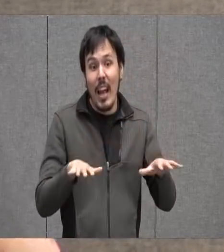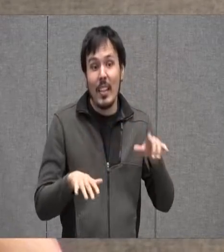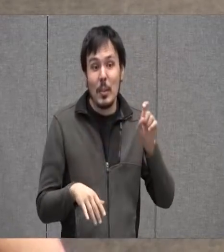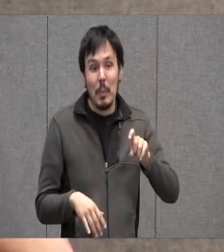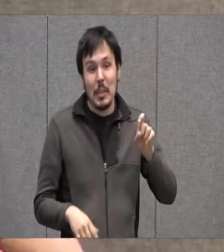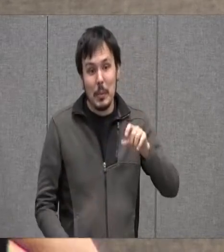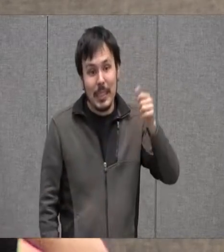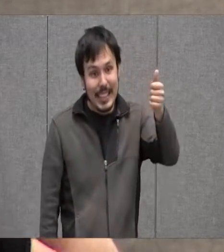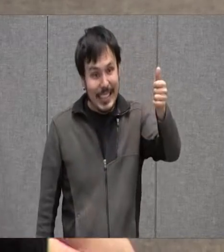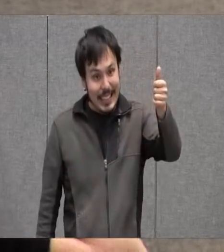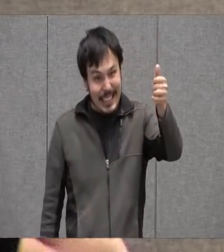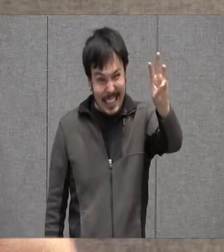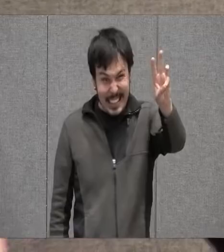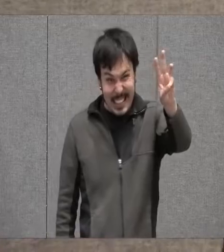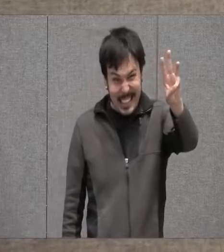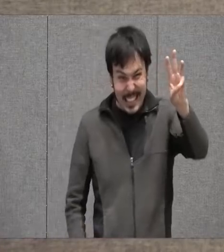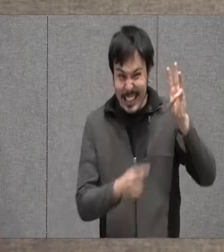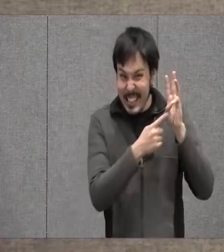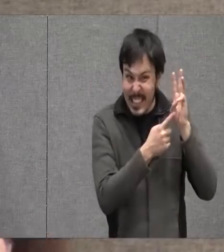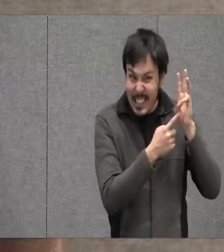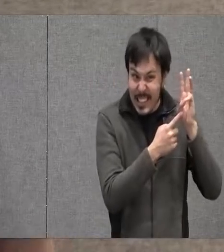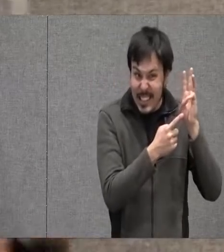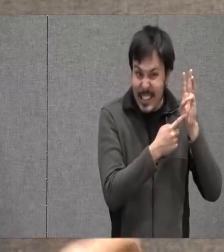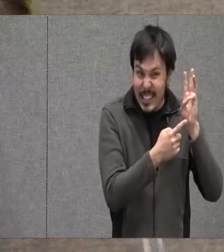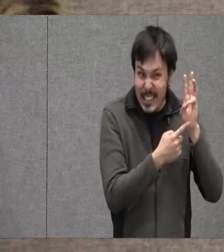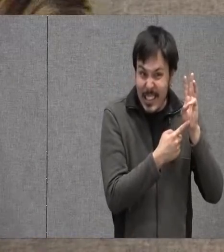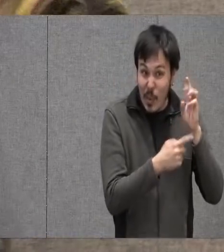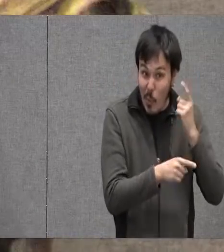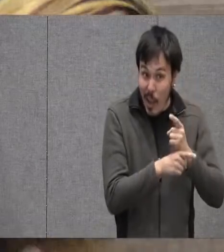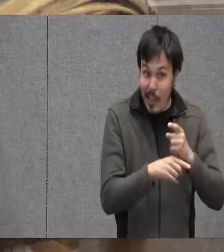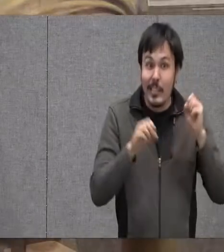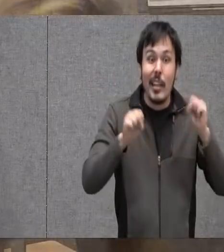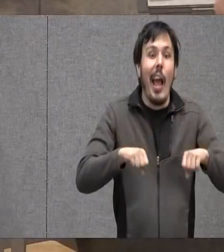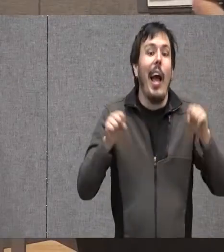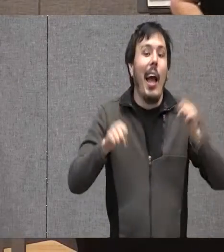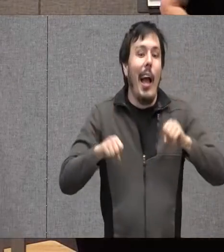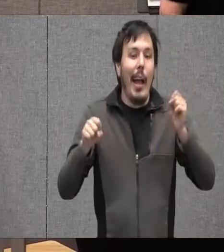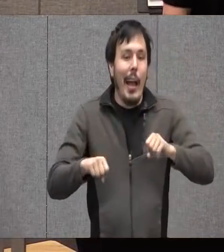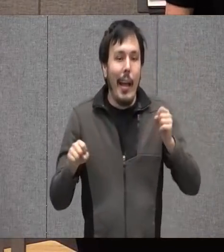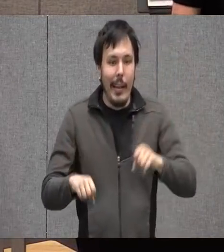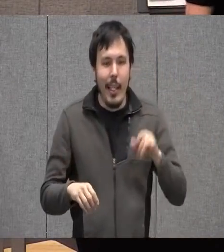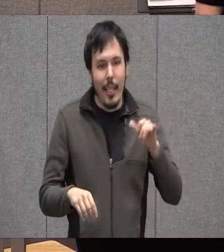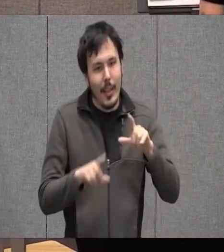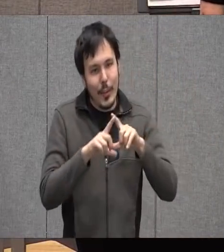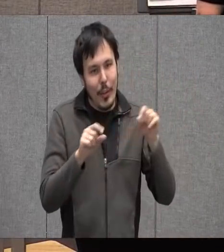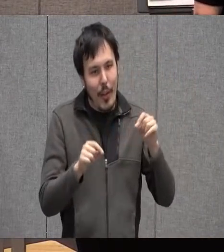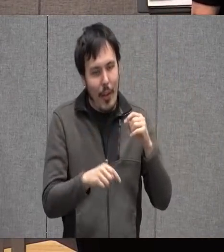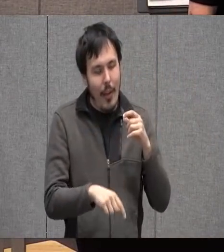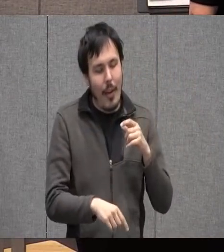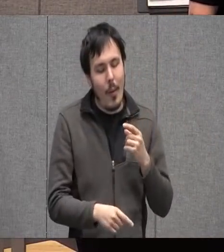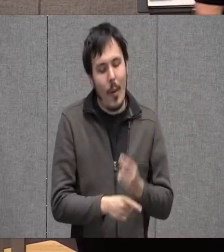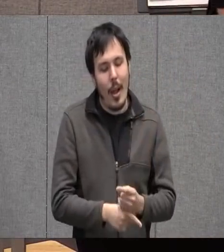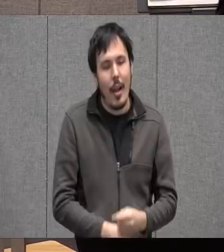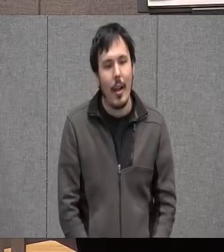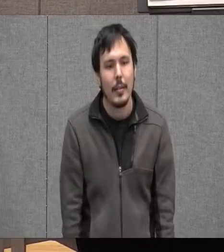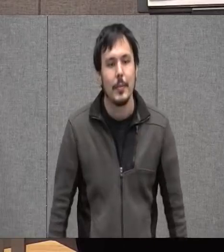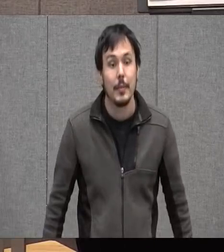Is she right? [Mrs. Sears] Am I right? [Dealer] You are correct. That's the cards this time. Okay, ready?